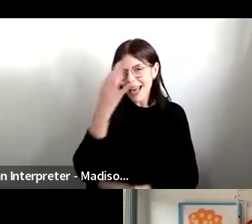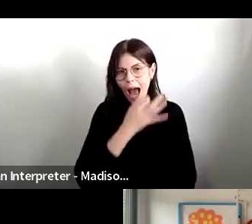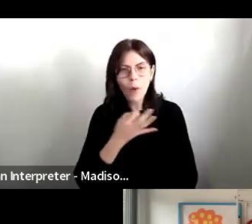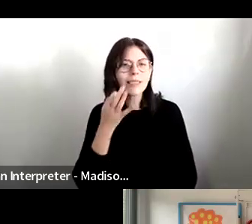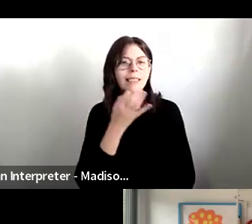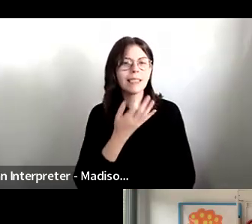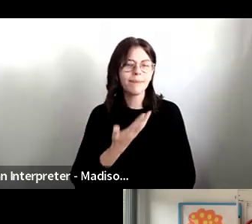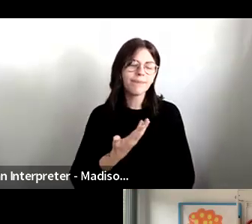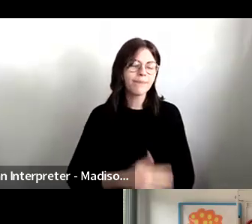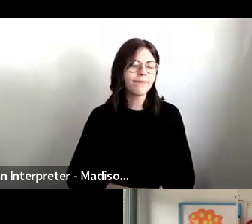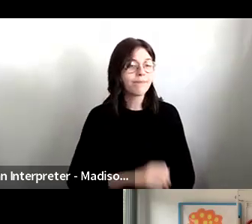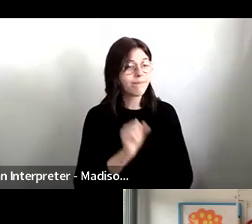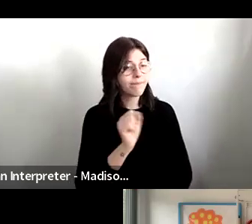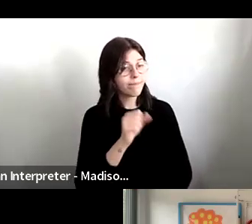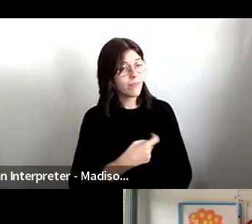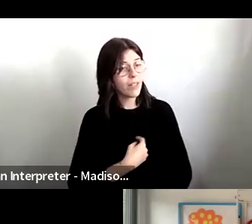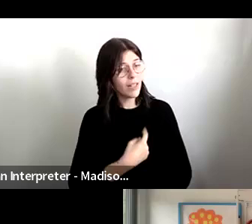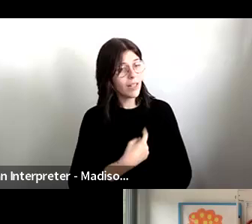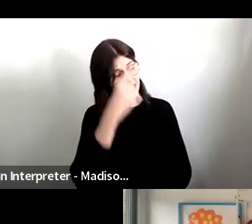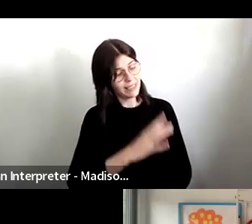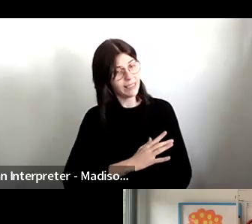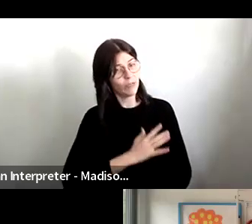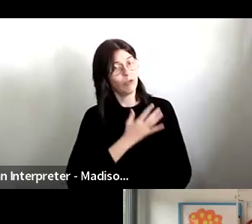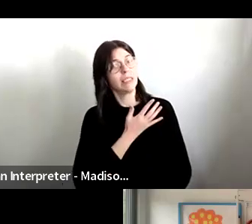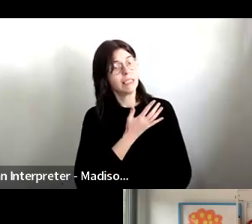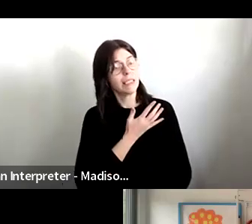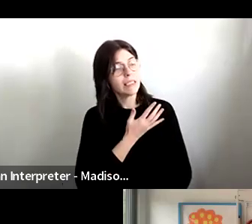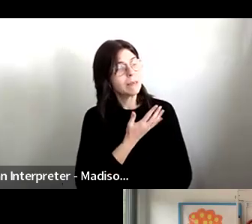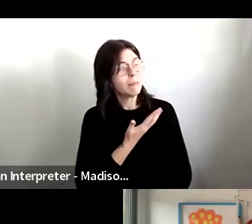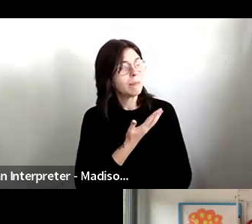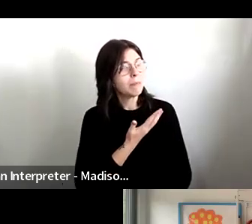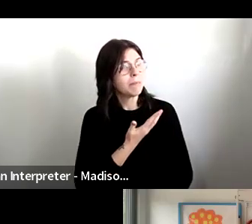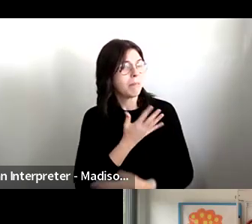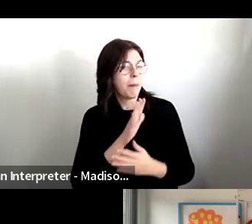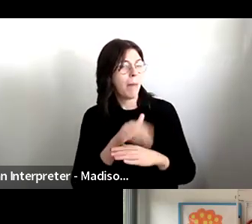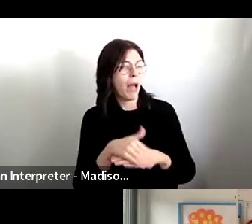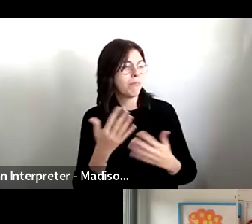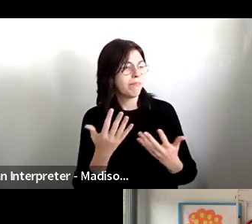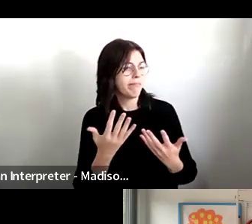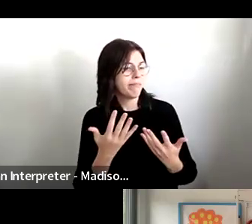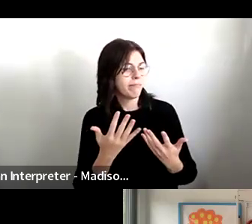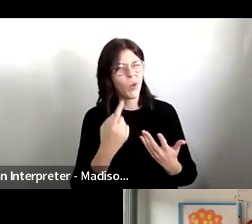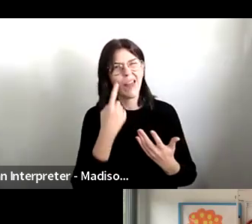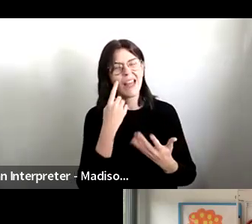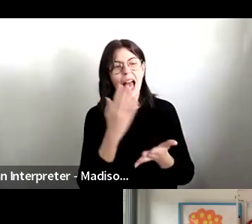And I think it's a really interesting one as well about... actually, the first time you assess